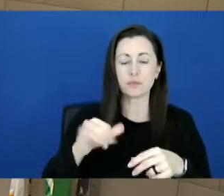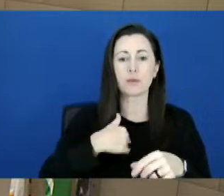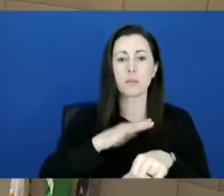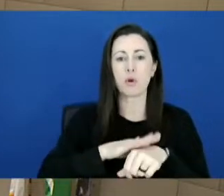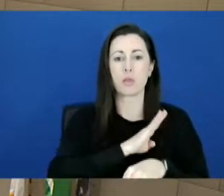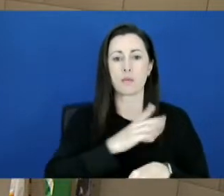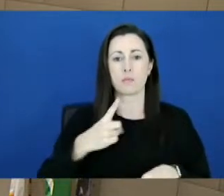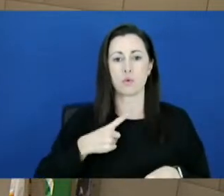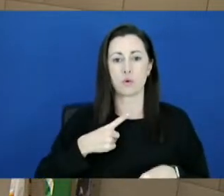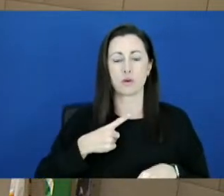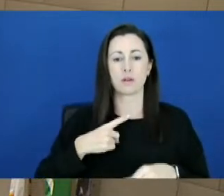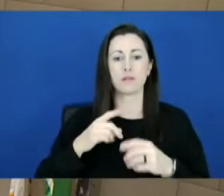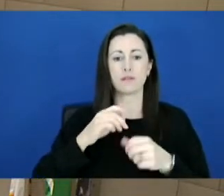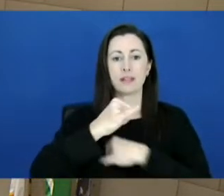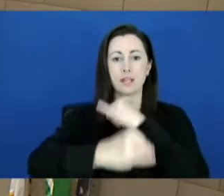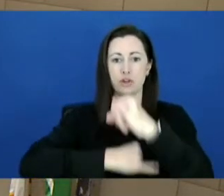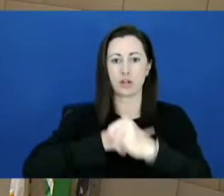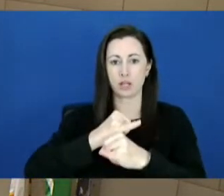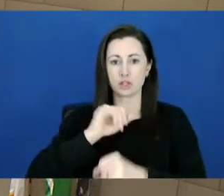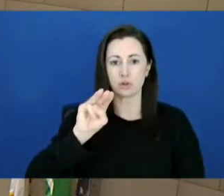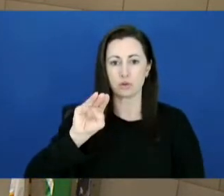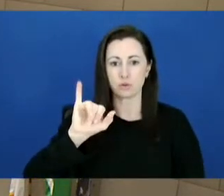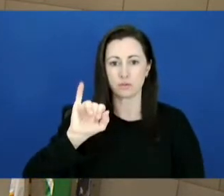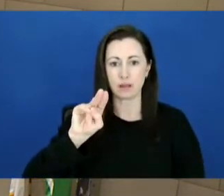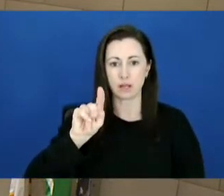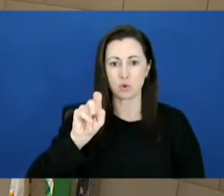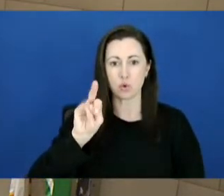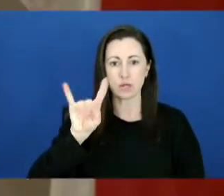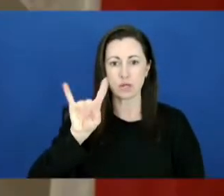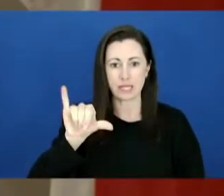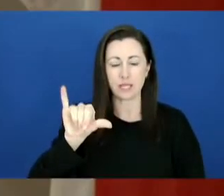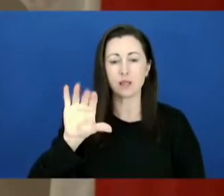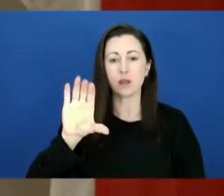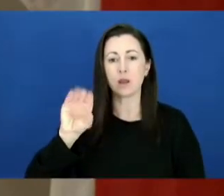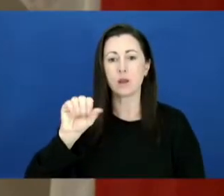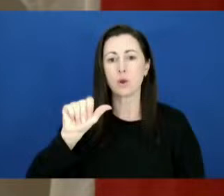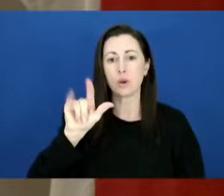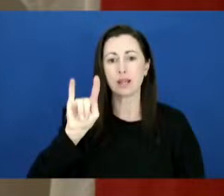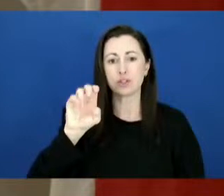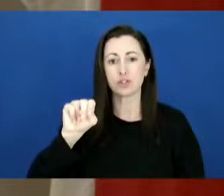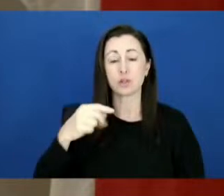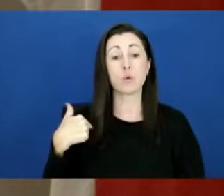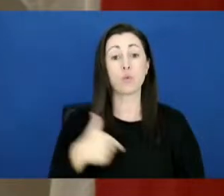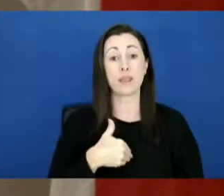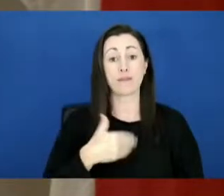I SHOULD HAVE MENTIONED AS WELL,